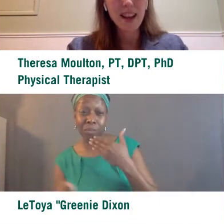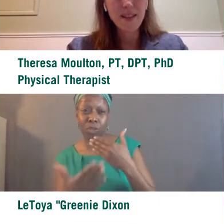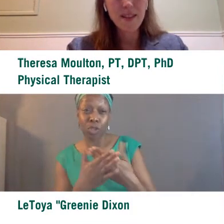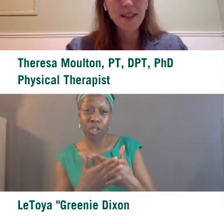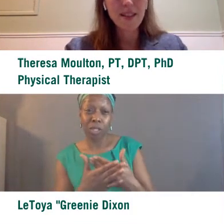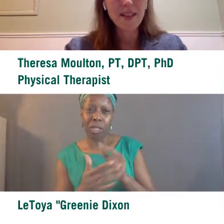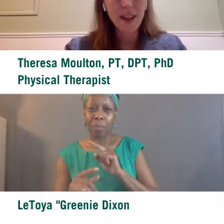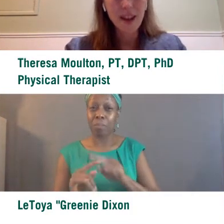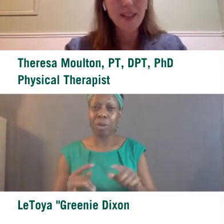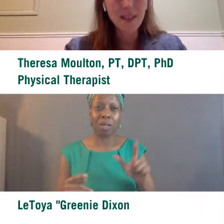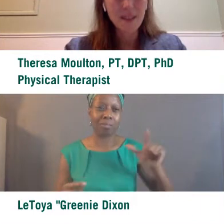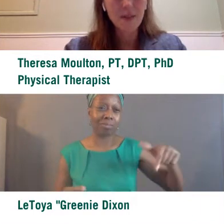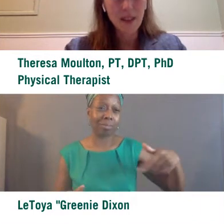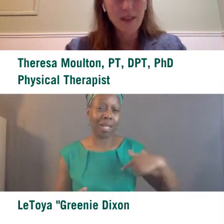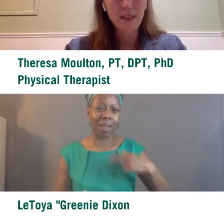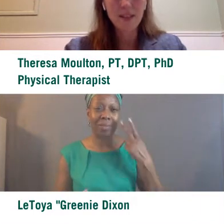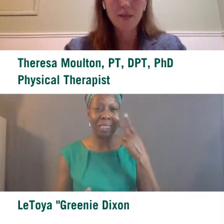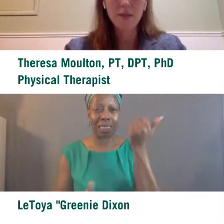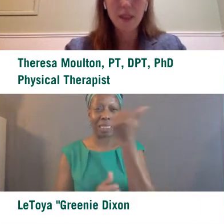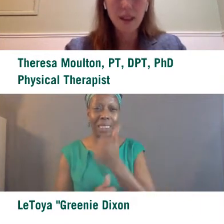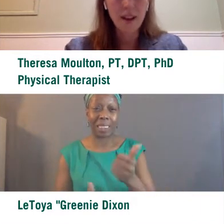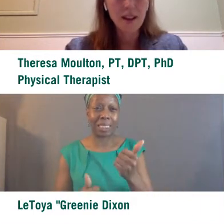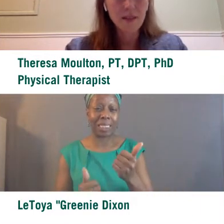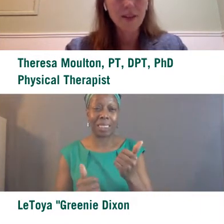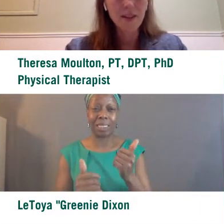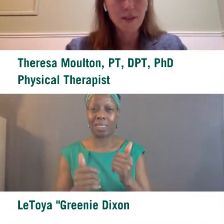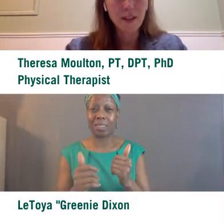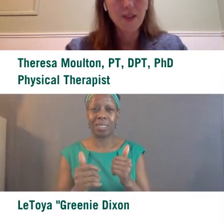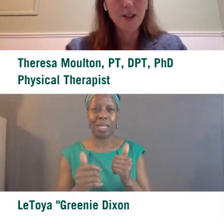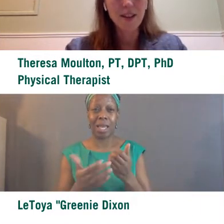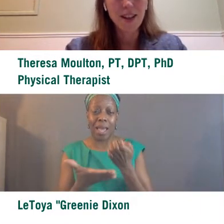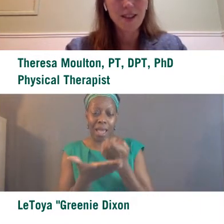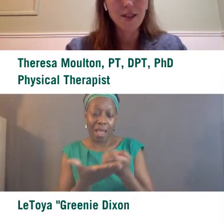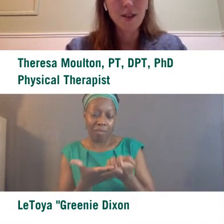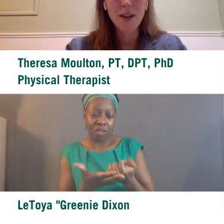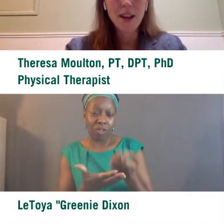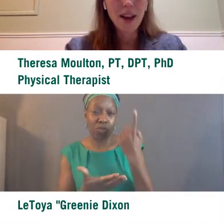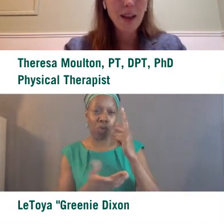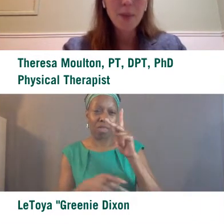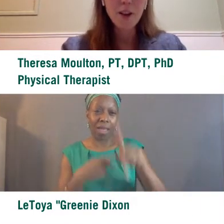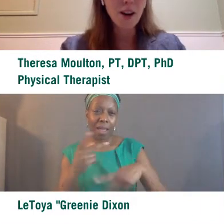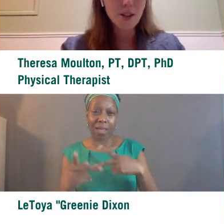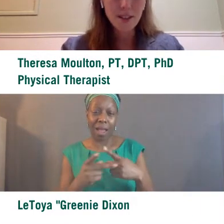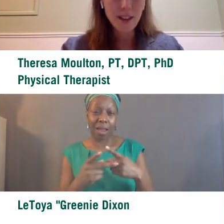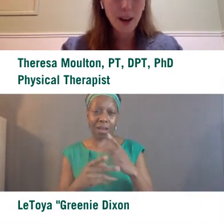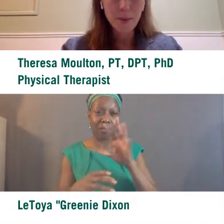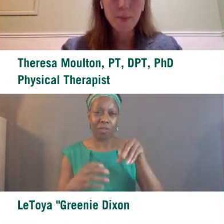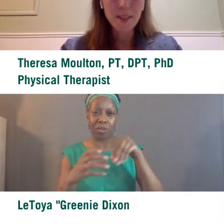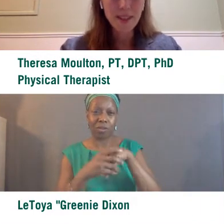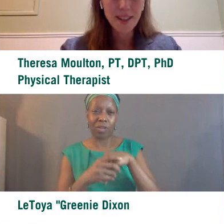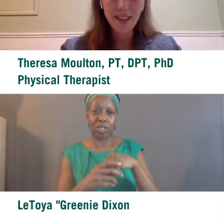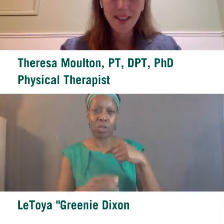I haven't seen the highest level of evidence for that kind of an intervention. And so I'd be cautiously optimistic,